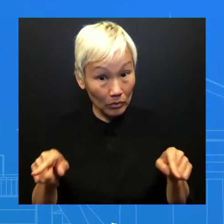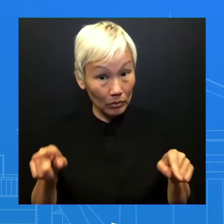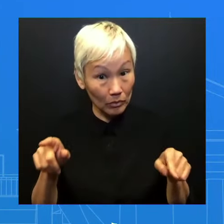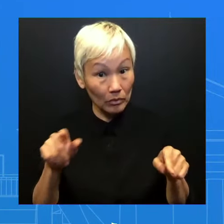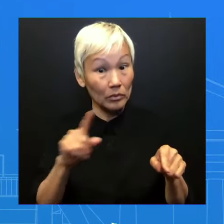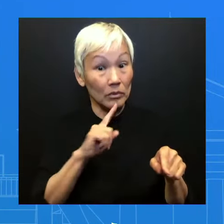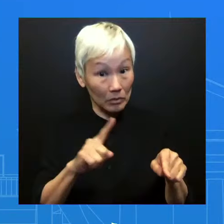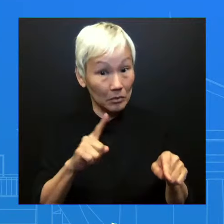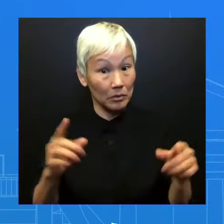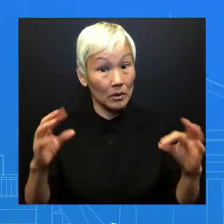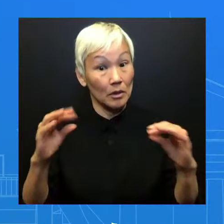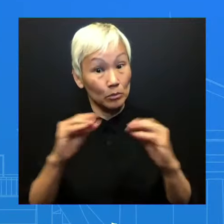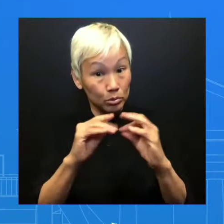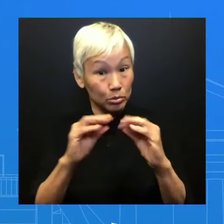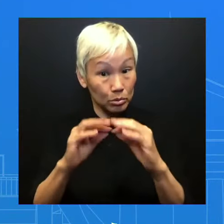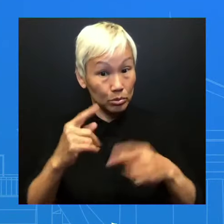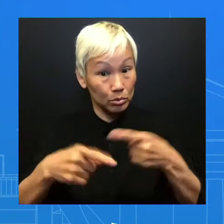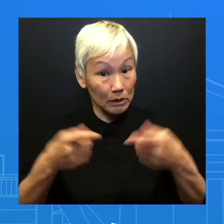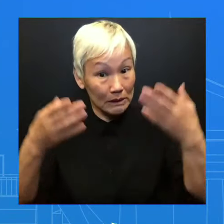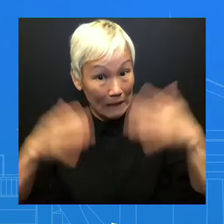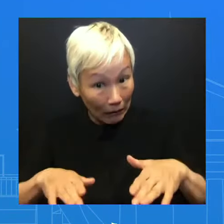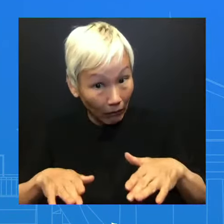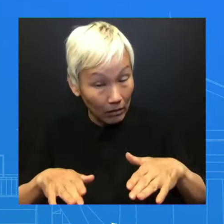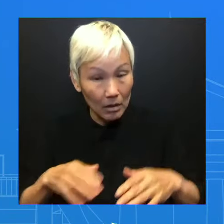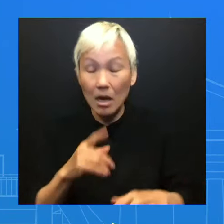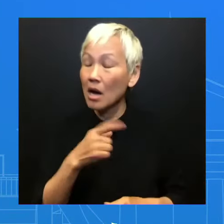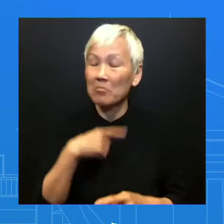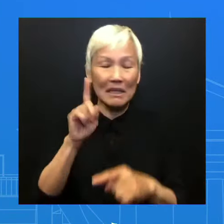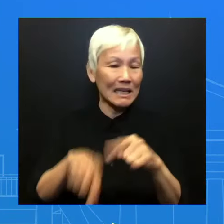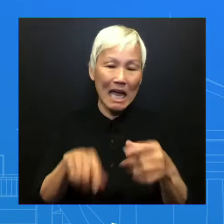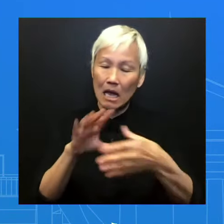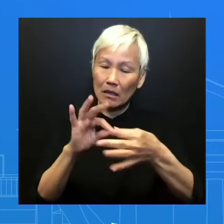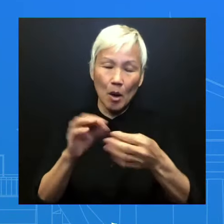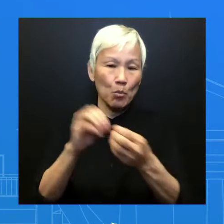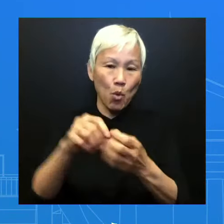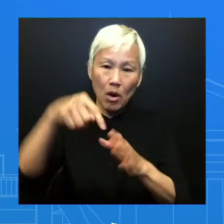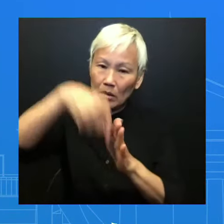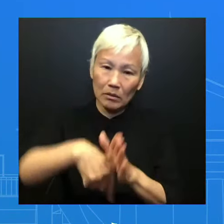Ms. Jean-Pierre: I'm not going to get into details from here. The Press: Okay. And I have a quick one on Russia. Russia has moved ahead on Thursday